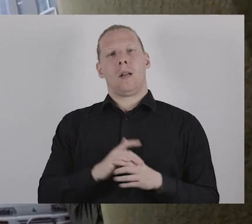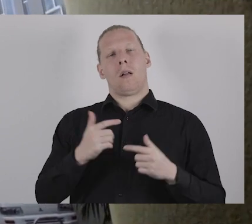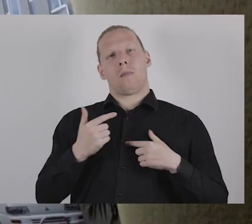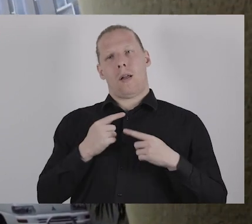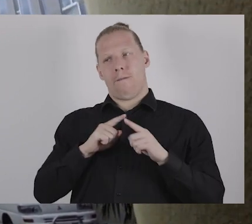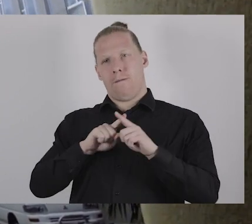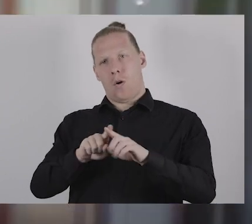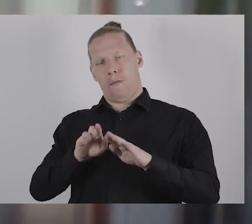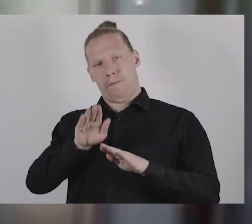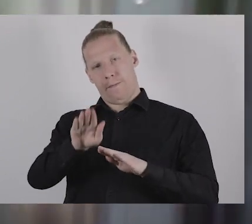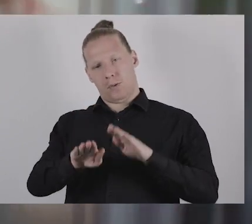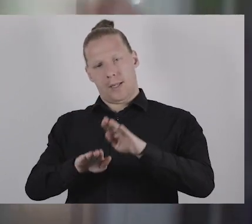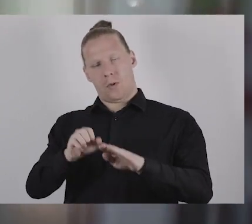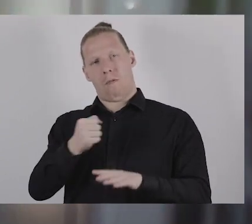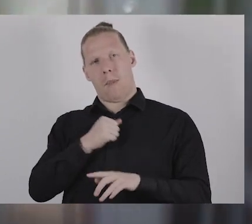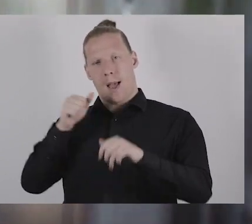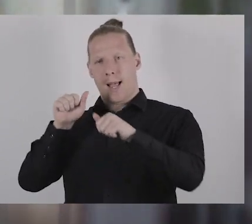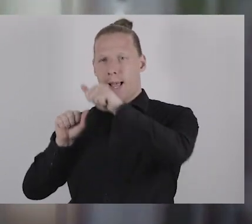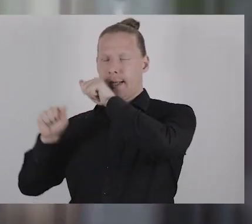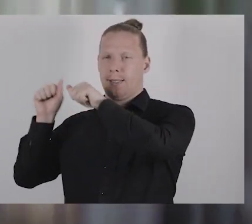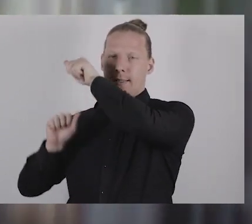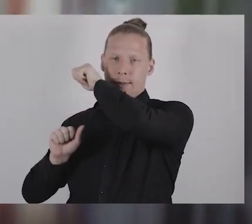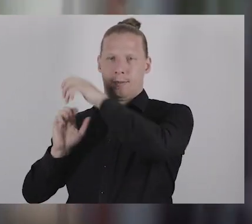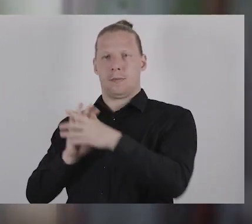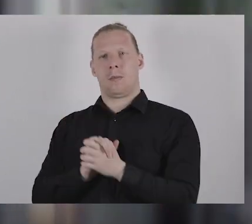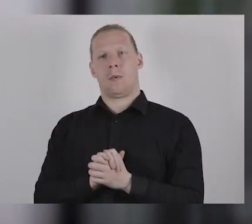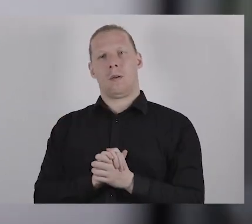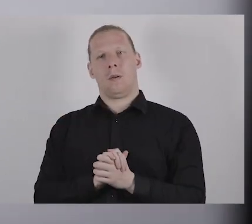ended up walking in the footsteps of my tīpuna.